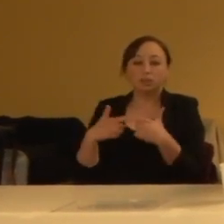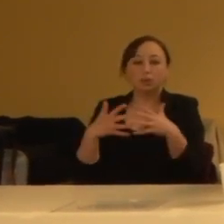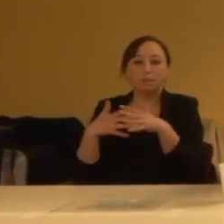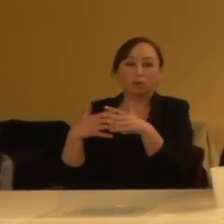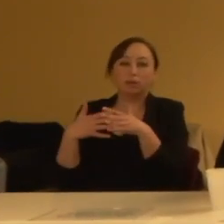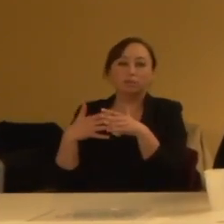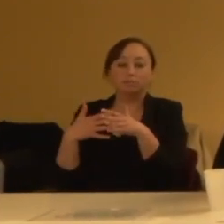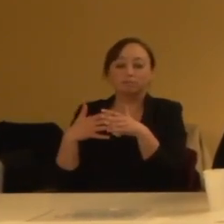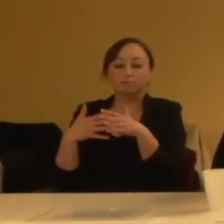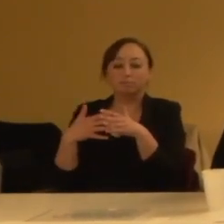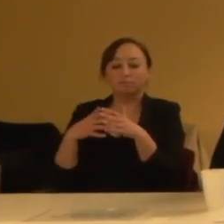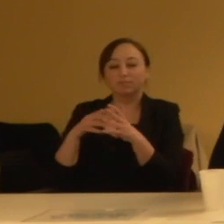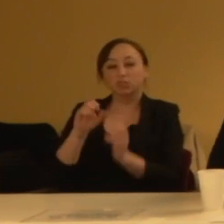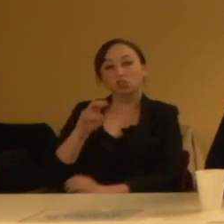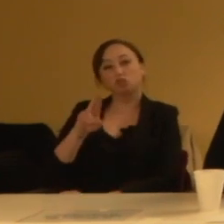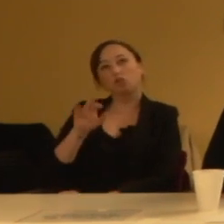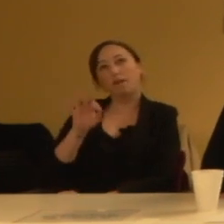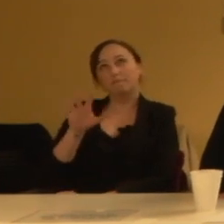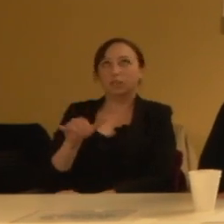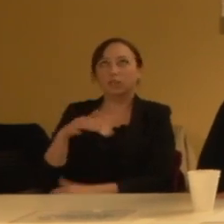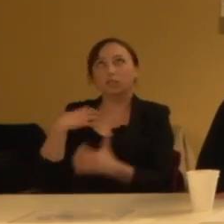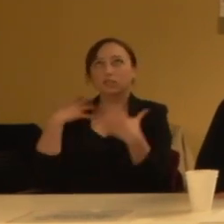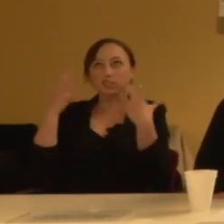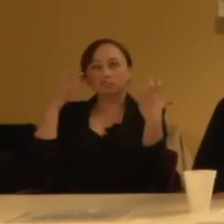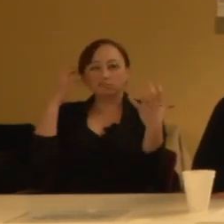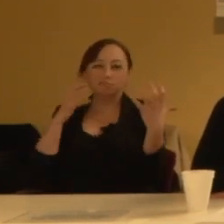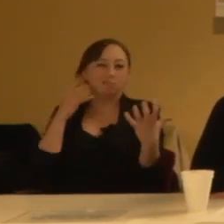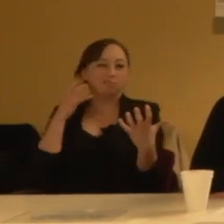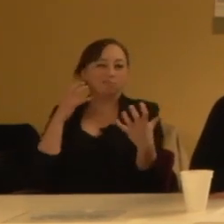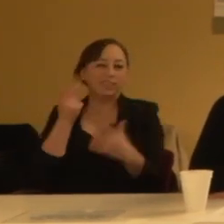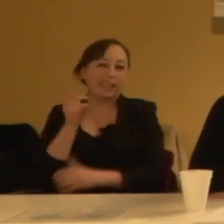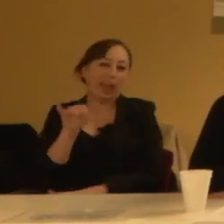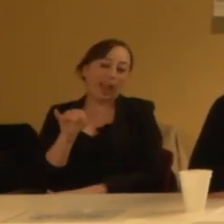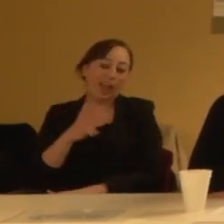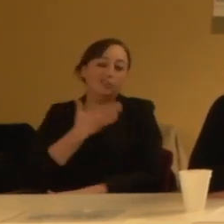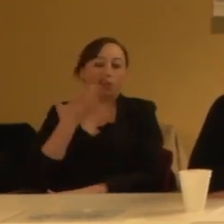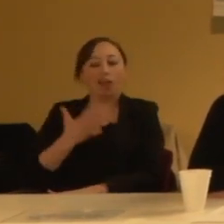scruffy, gay, jolly, many would say I'm jolly.